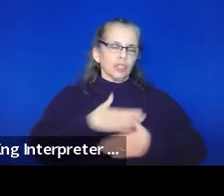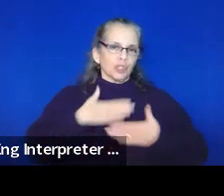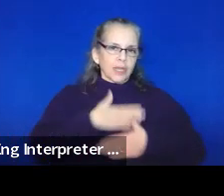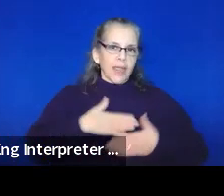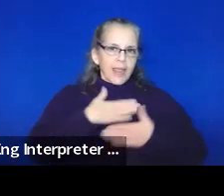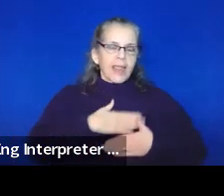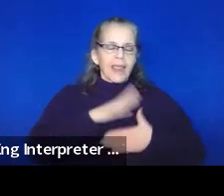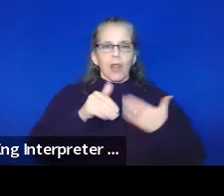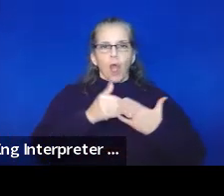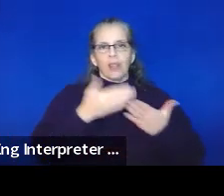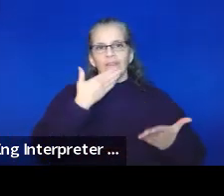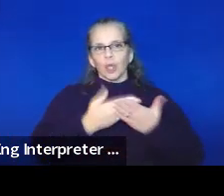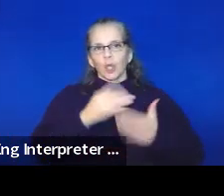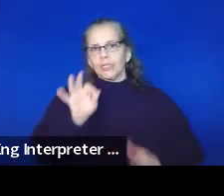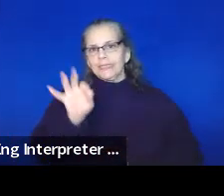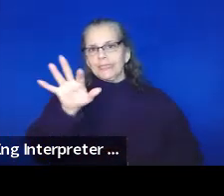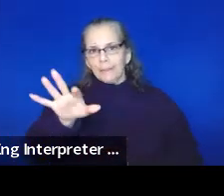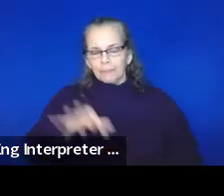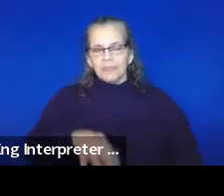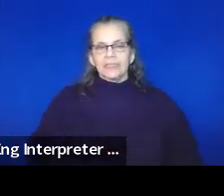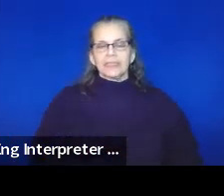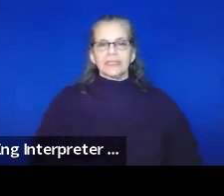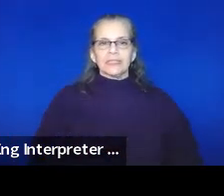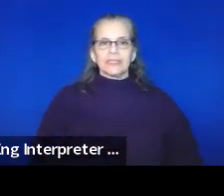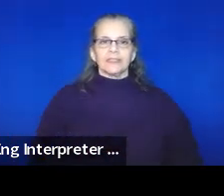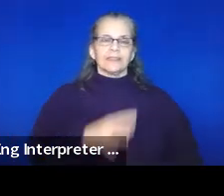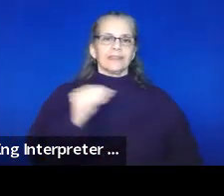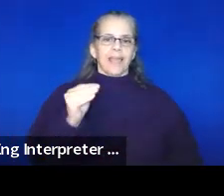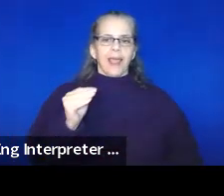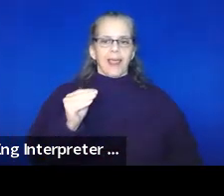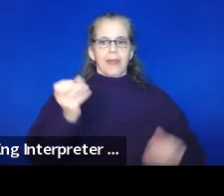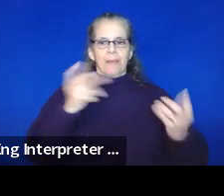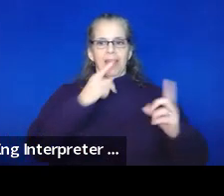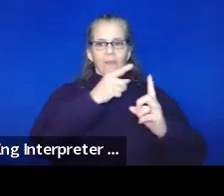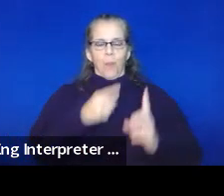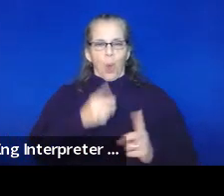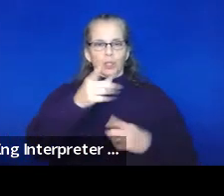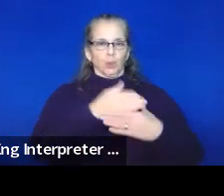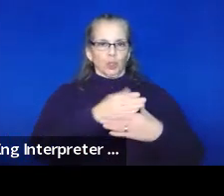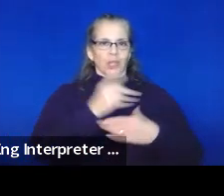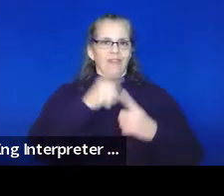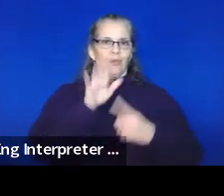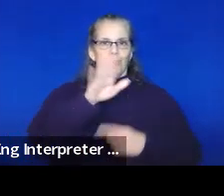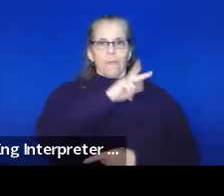of the great tips and tricks and a lot of what you shared in terms of, like, your personal experiences. They also feel that too, so it's nice to know